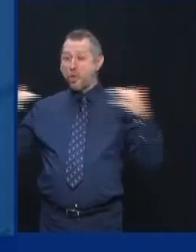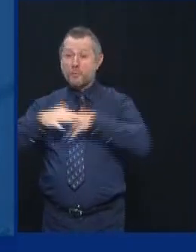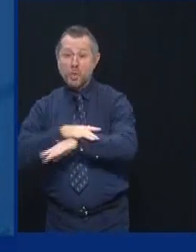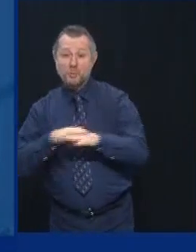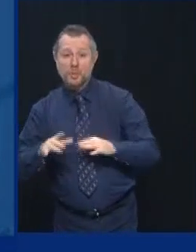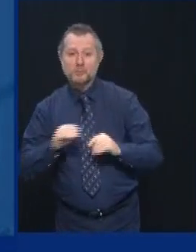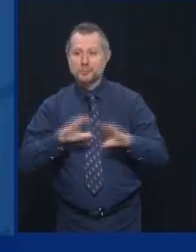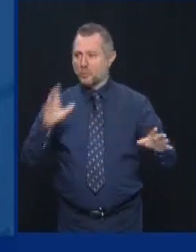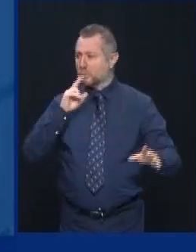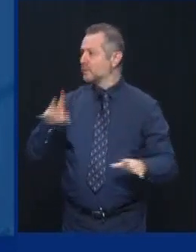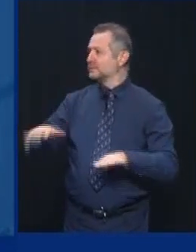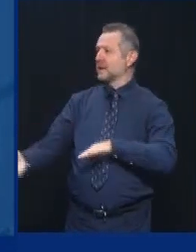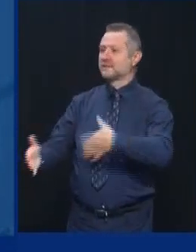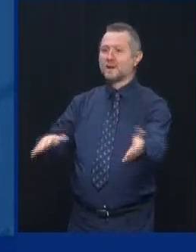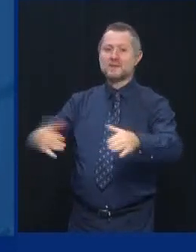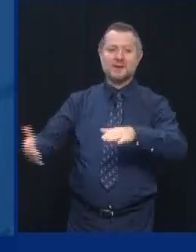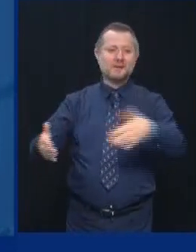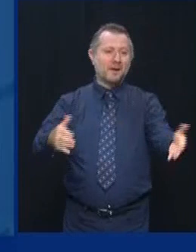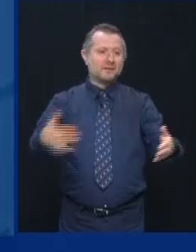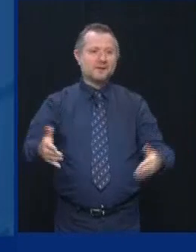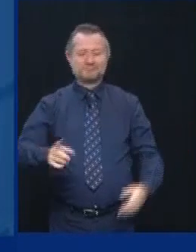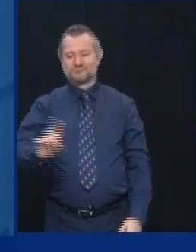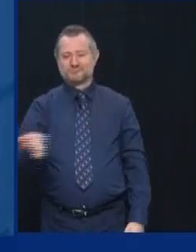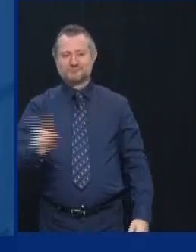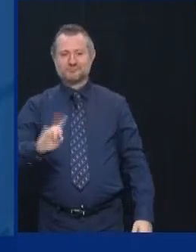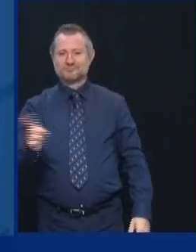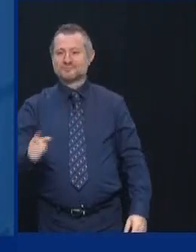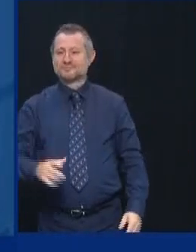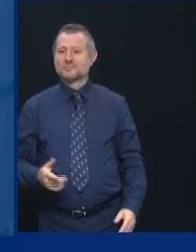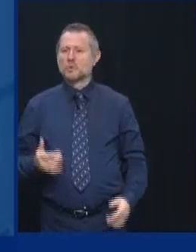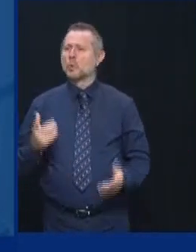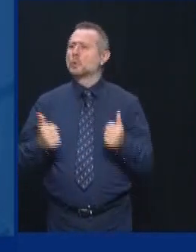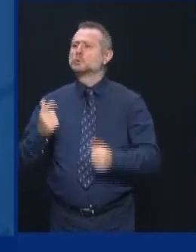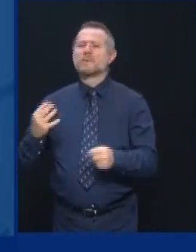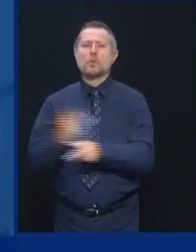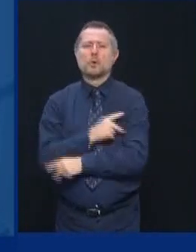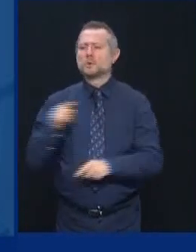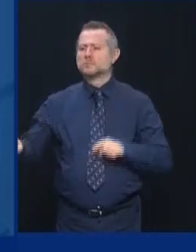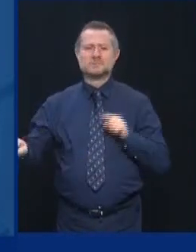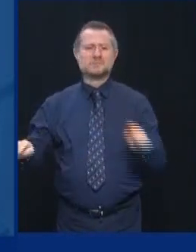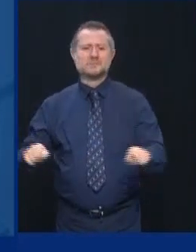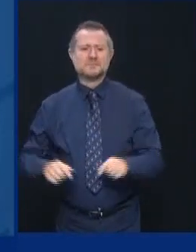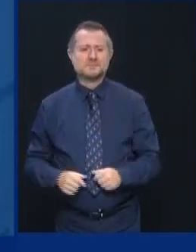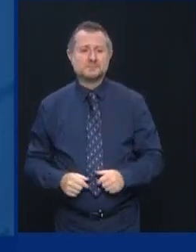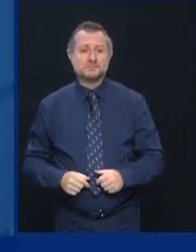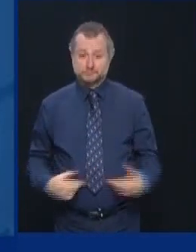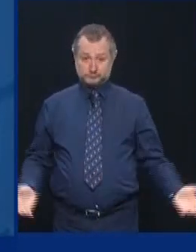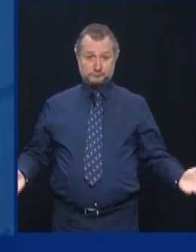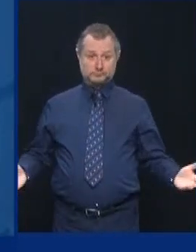BUT LIFE IS OPTIONS, MY FRIENDS. YOU DON'T DO THIS, THE VIRUS SPREADS, PEOPLE DIE.